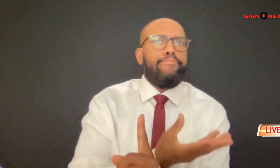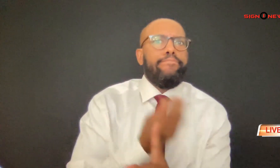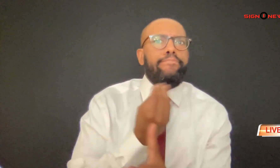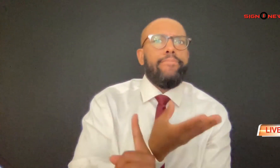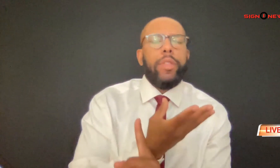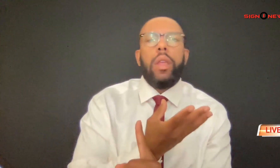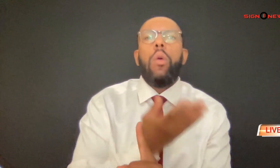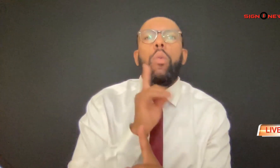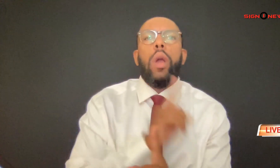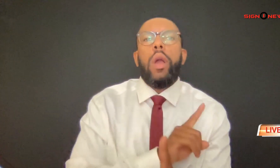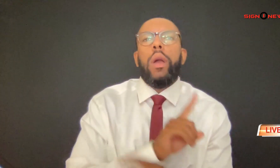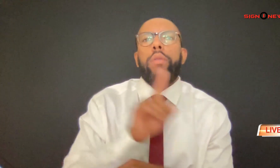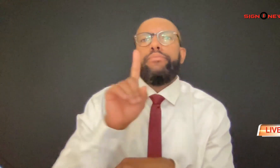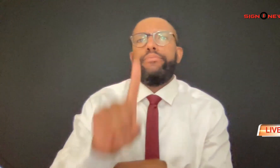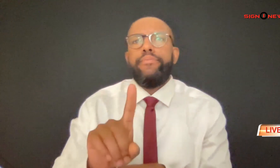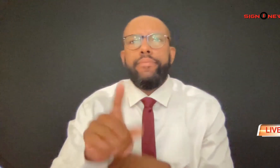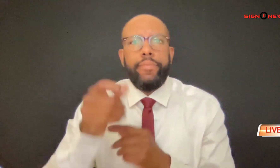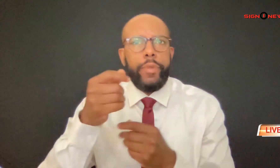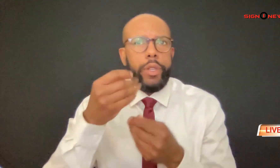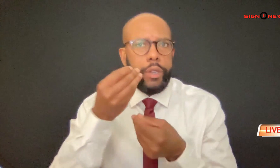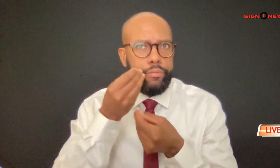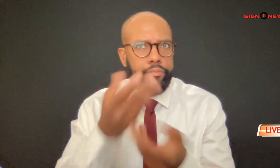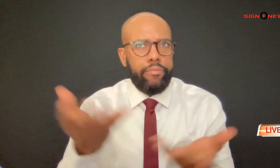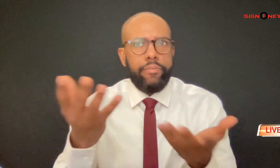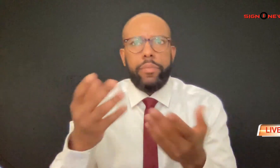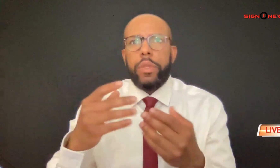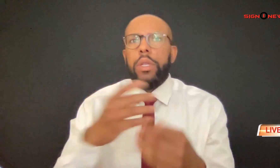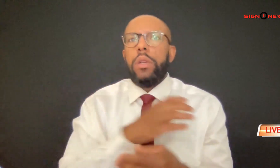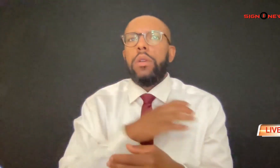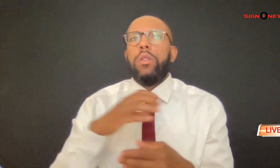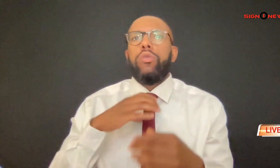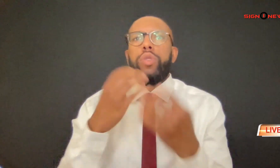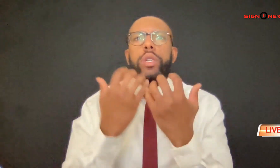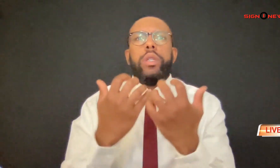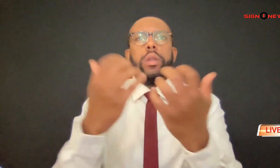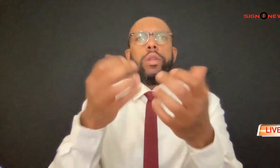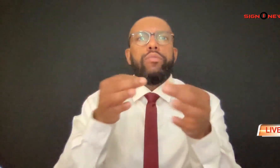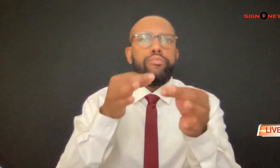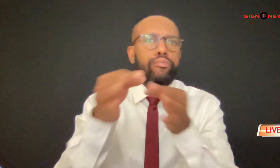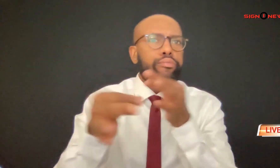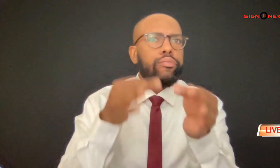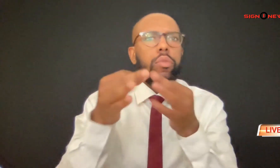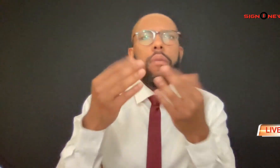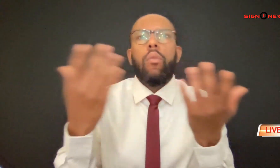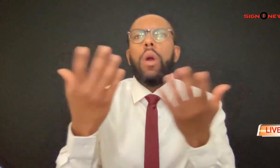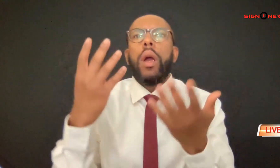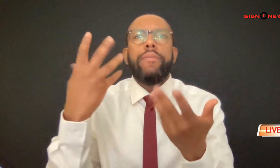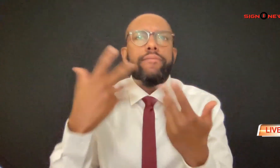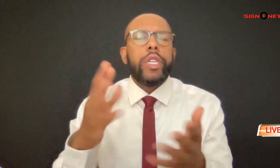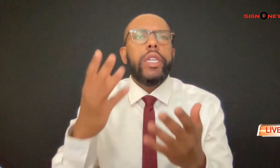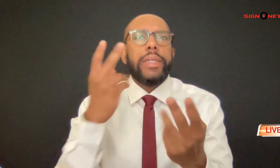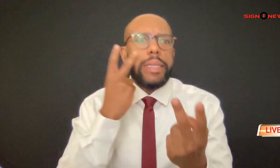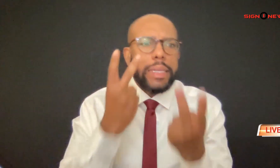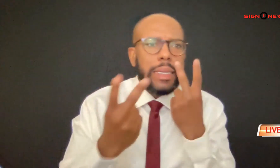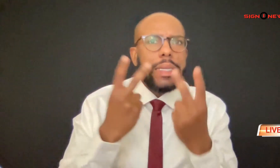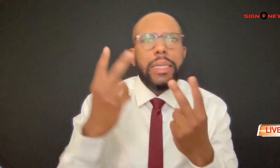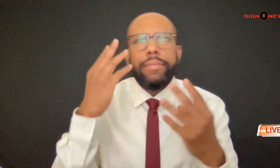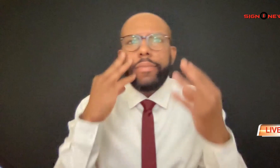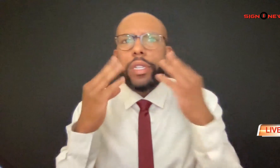earlier this year a Facebook whistleblower testified in Congress about the dangers the